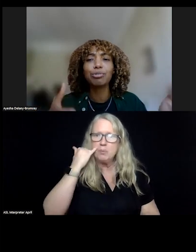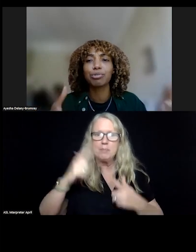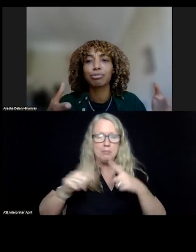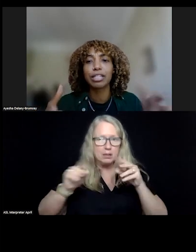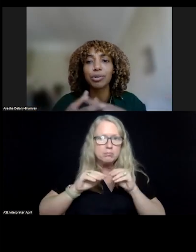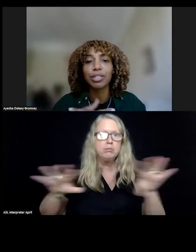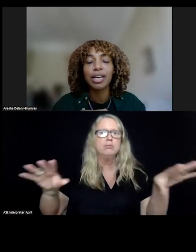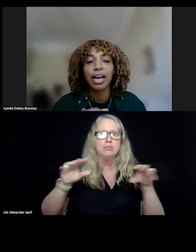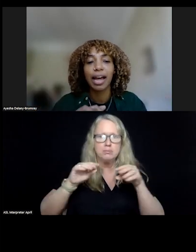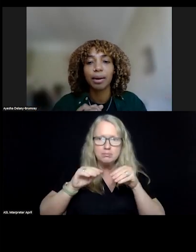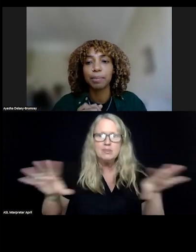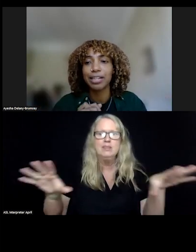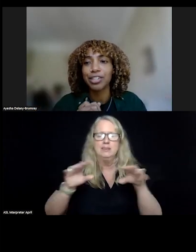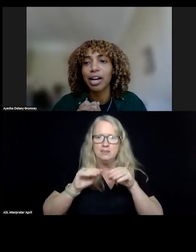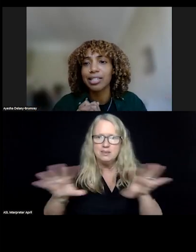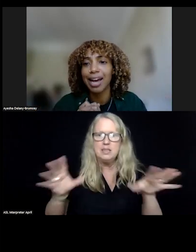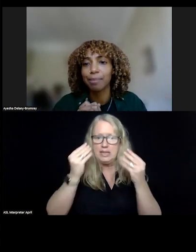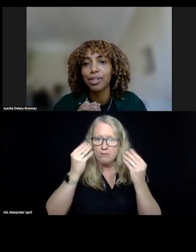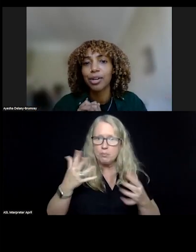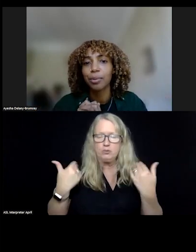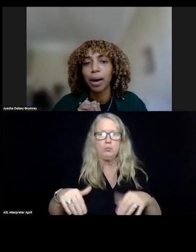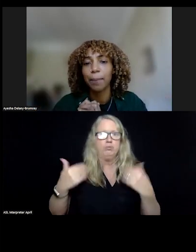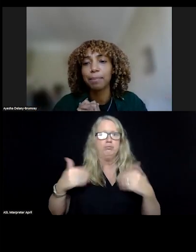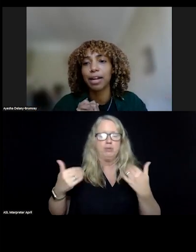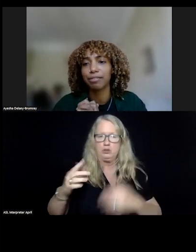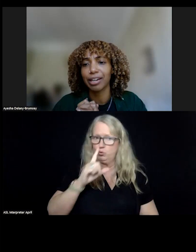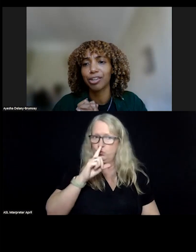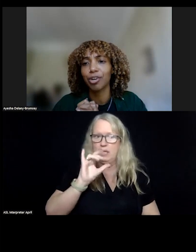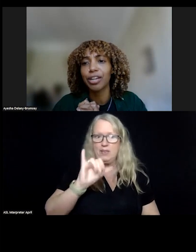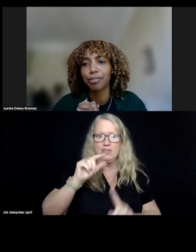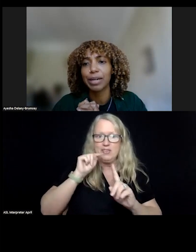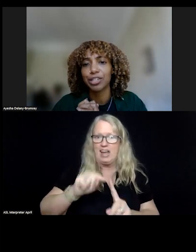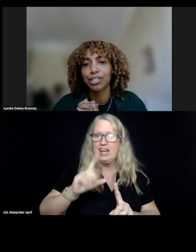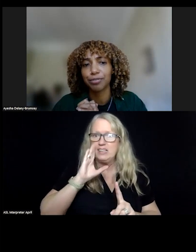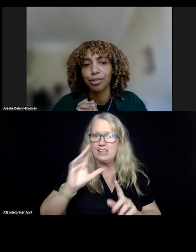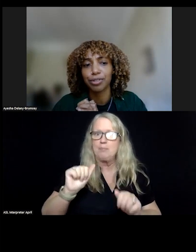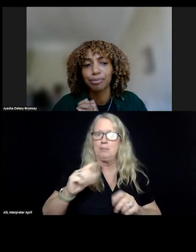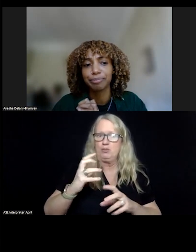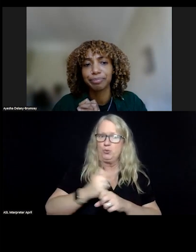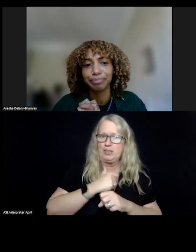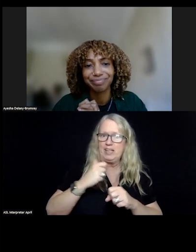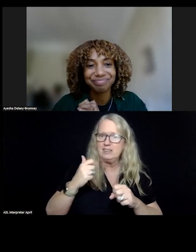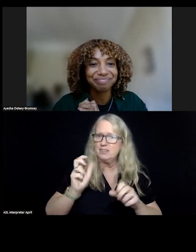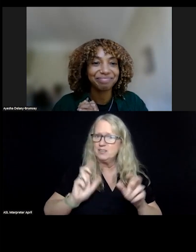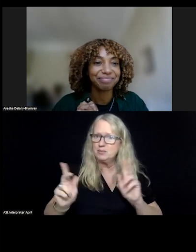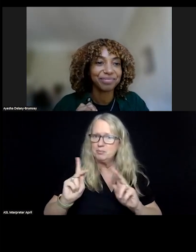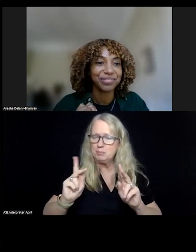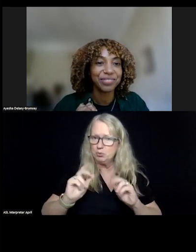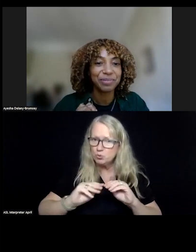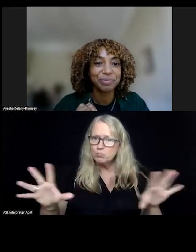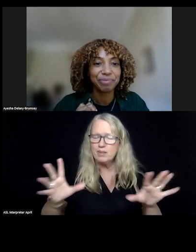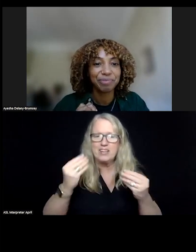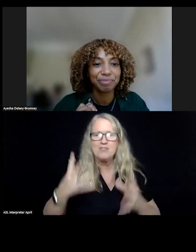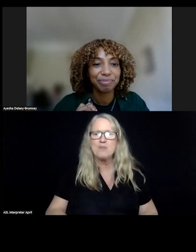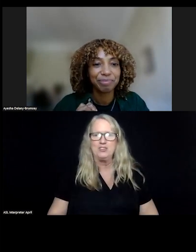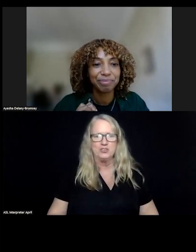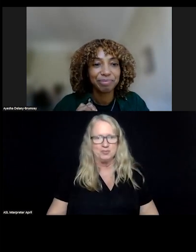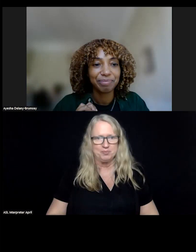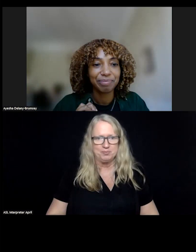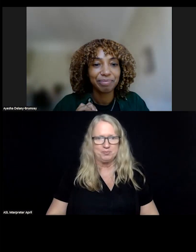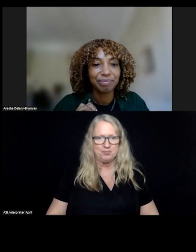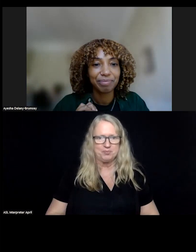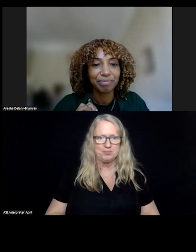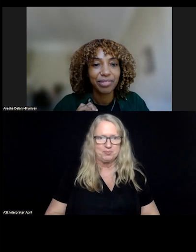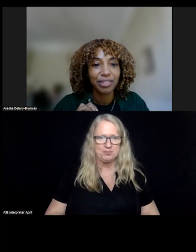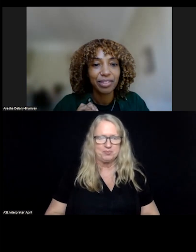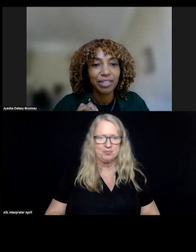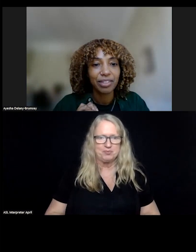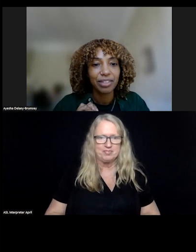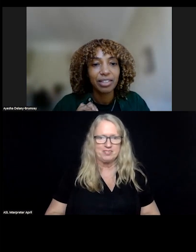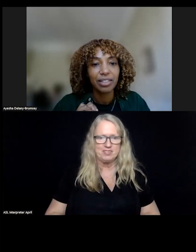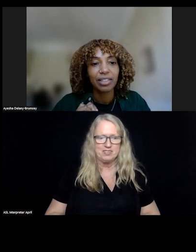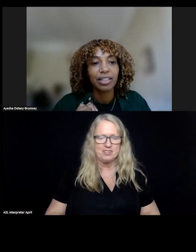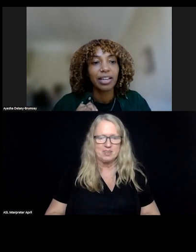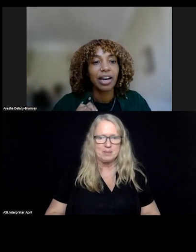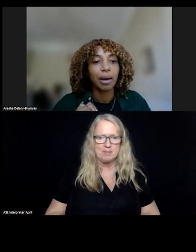HUGE RESOURCE AND AN UNTAPPED PIPELINE FOR INFORMATION.